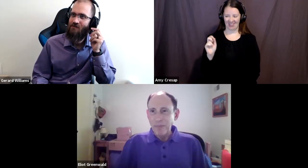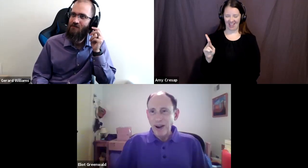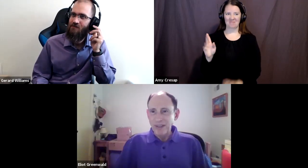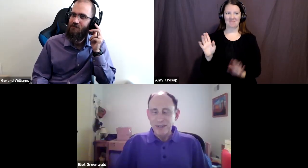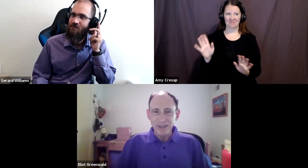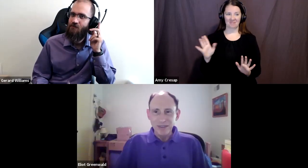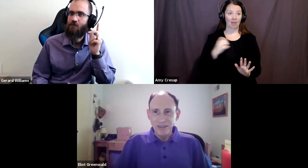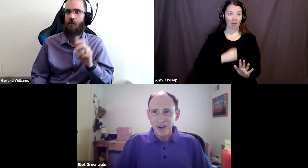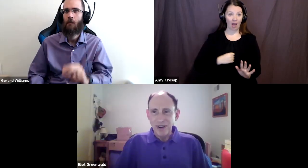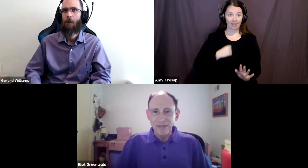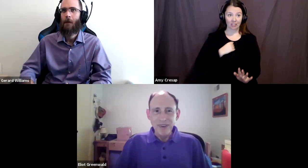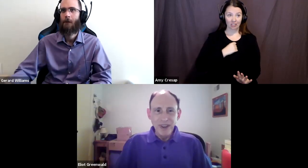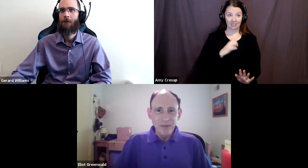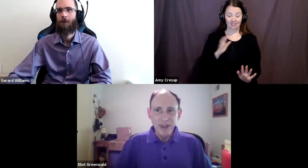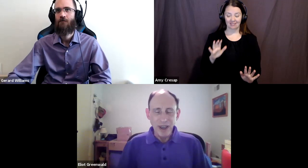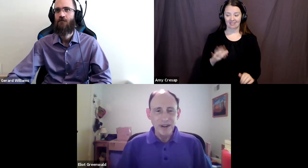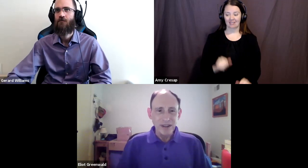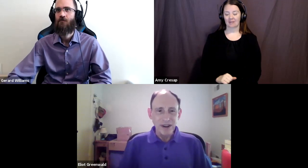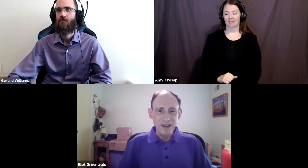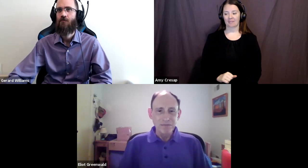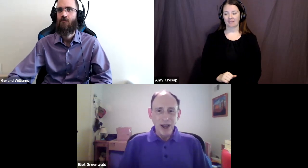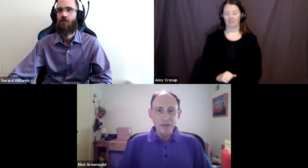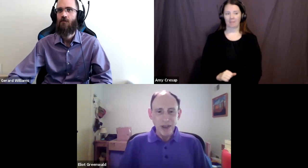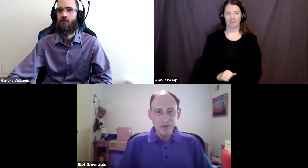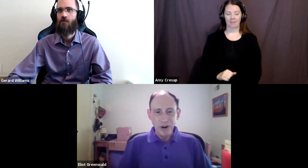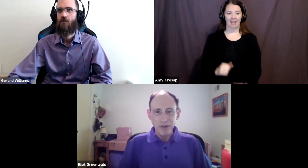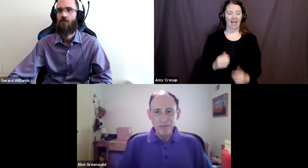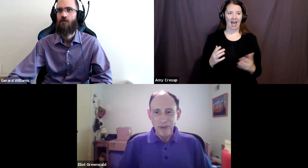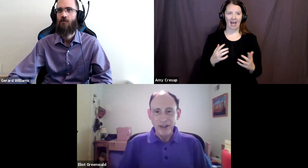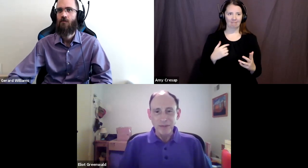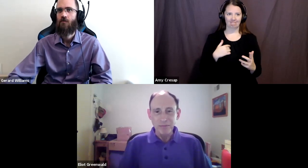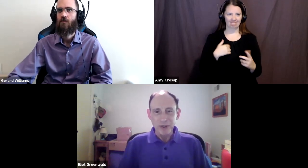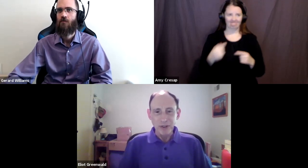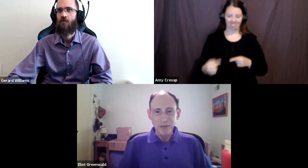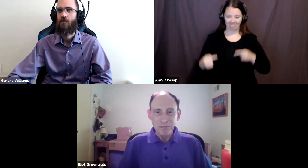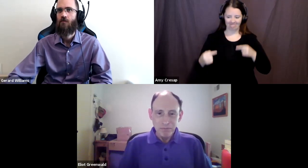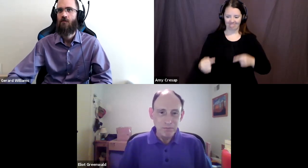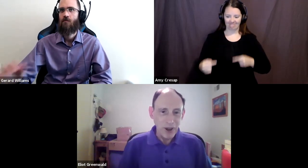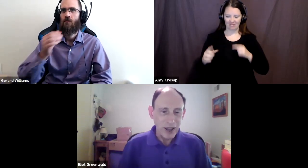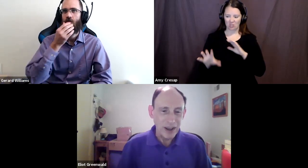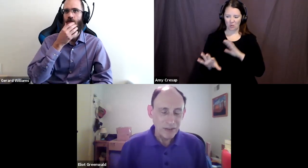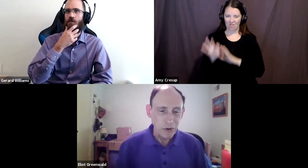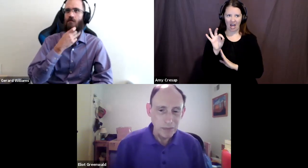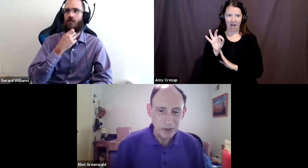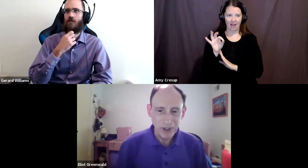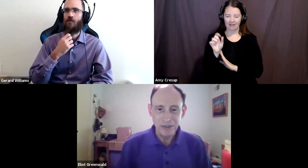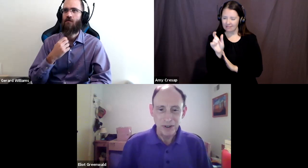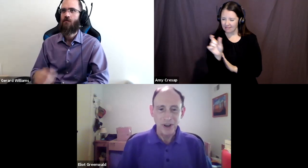My apologies we had -- I was having trouble finding the little icon for me so I can turn